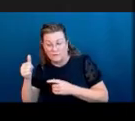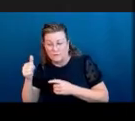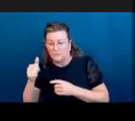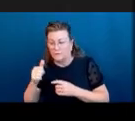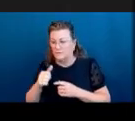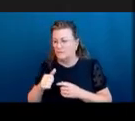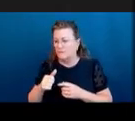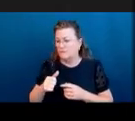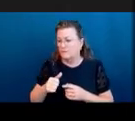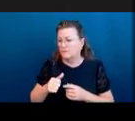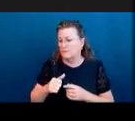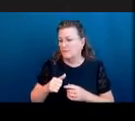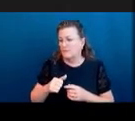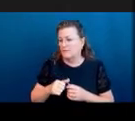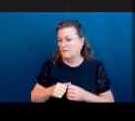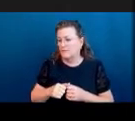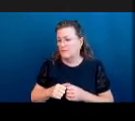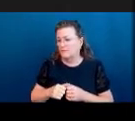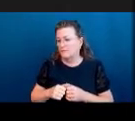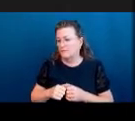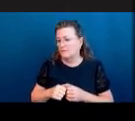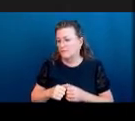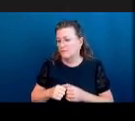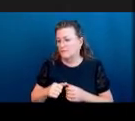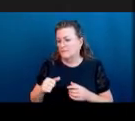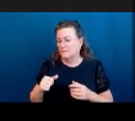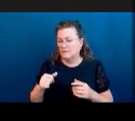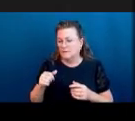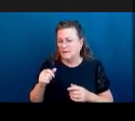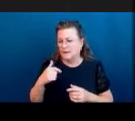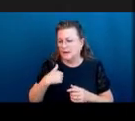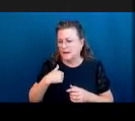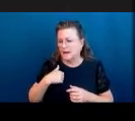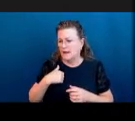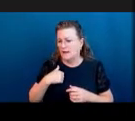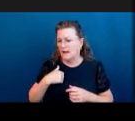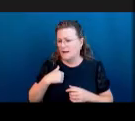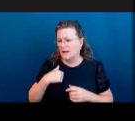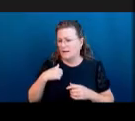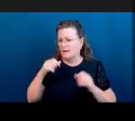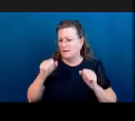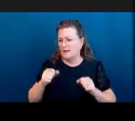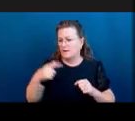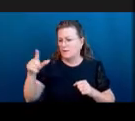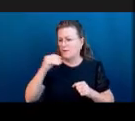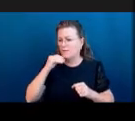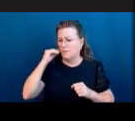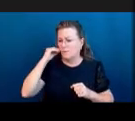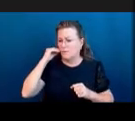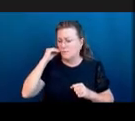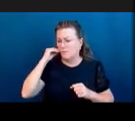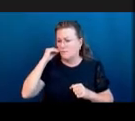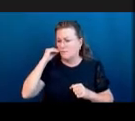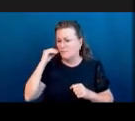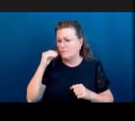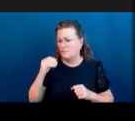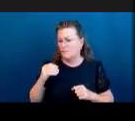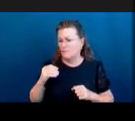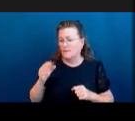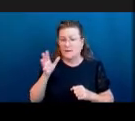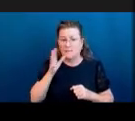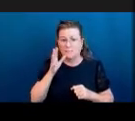Was mommy talk? Did you hear mommy talk. Did you hear mommy